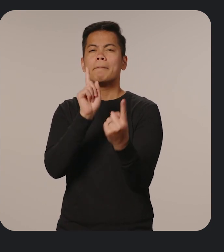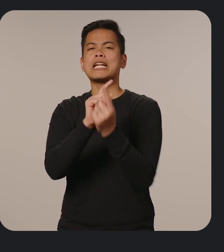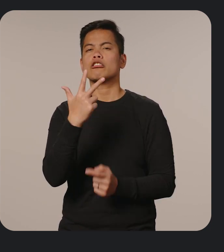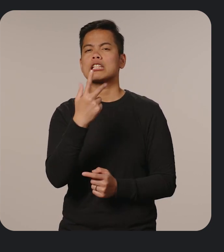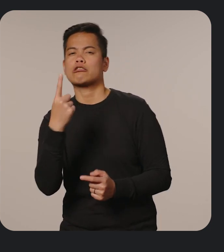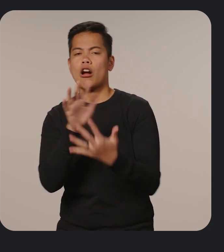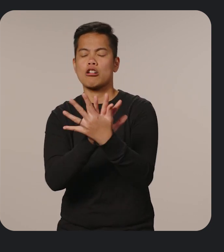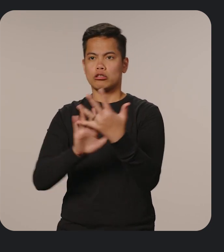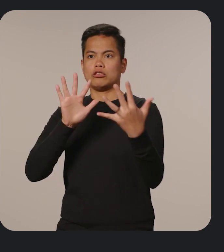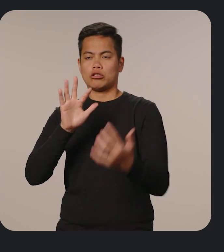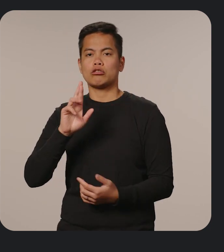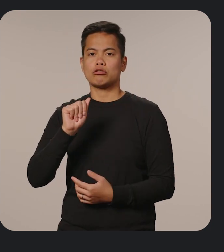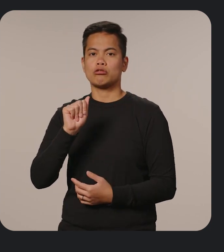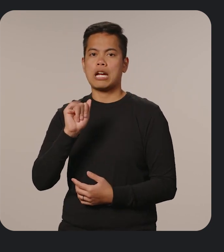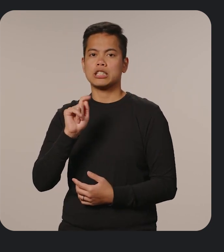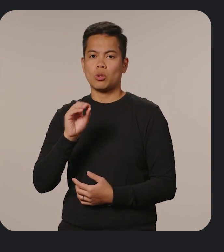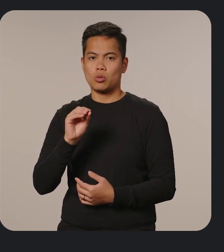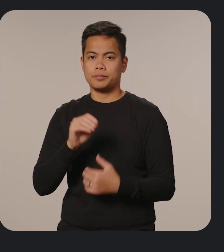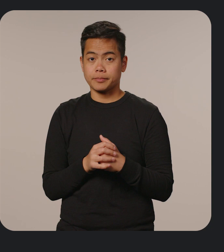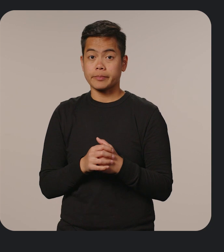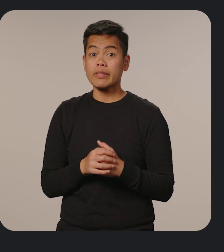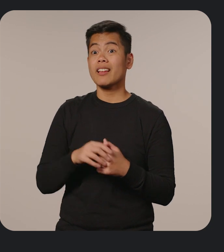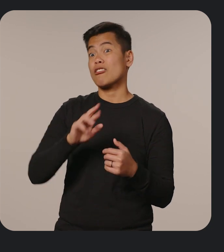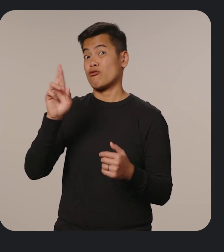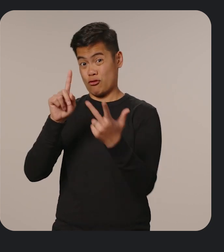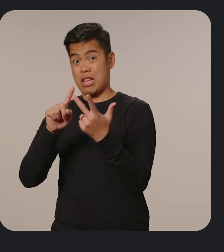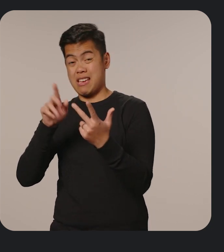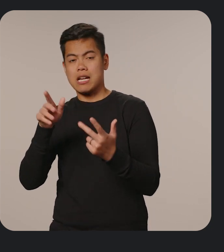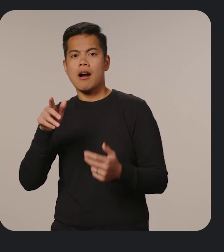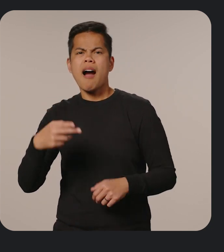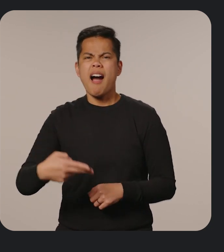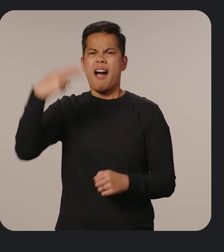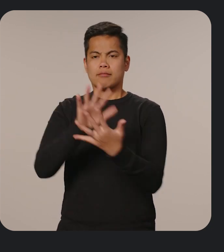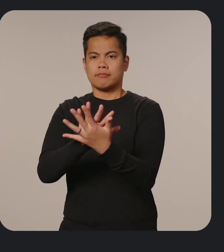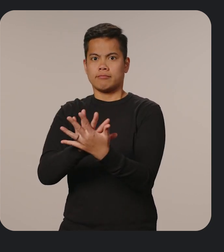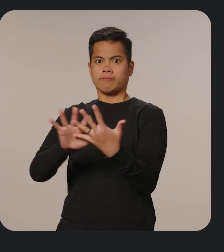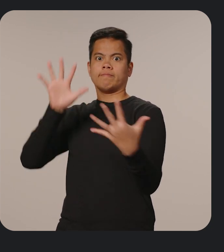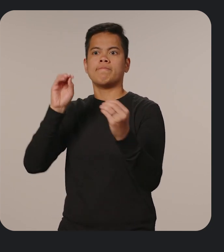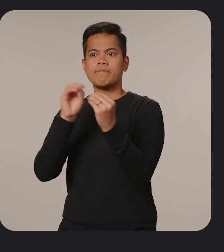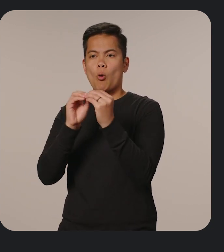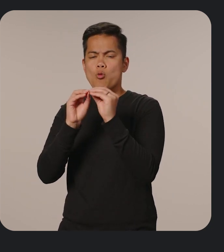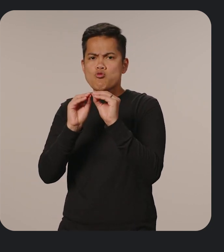while retaining the visual characteristics of an app's color palette. Each contrast theme has a dark version